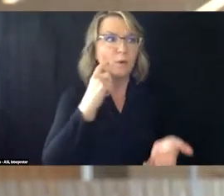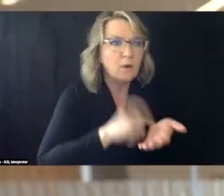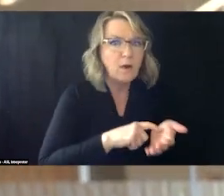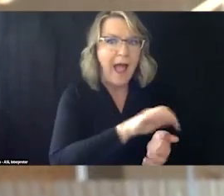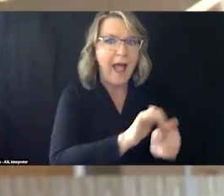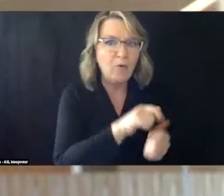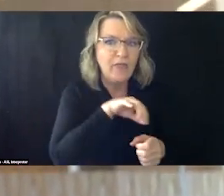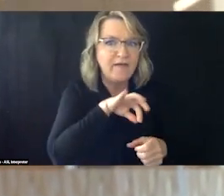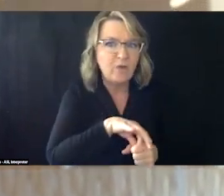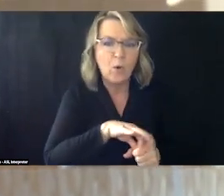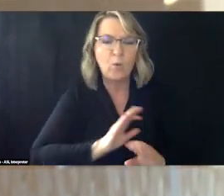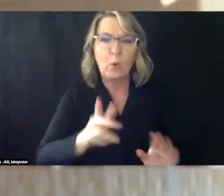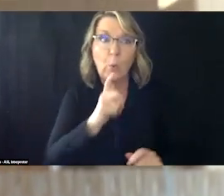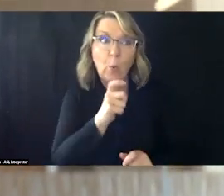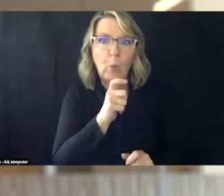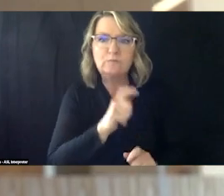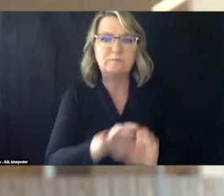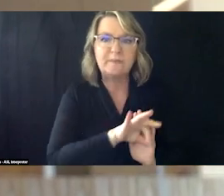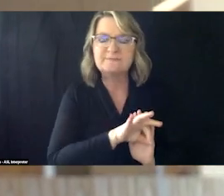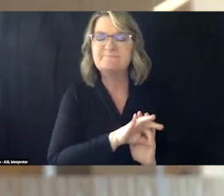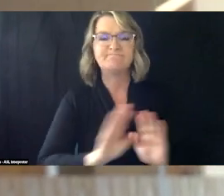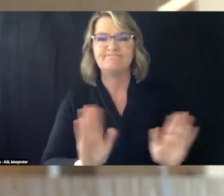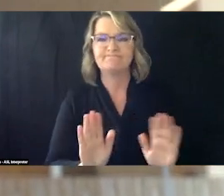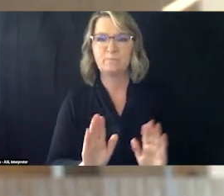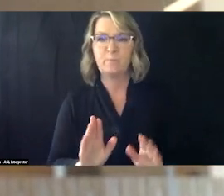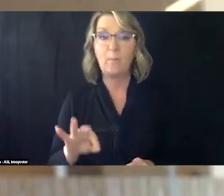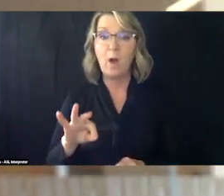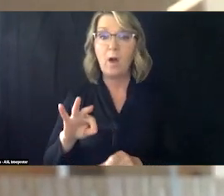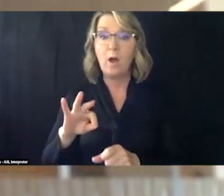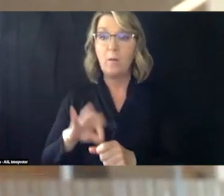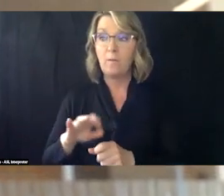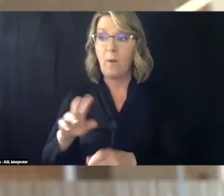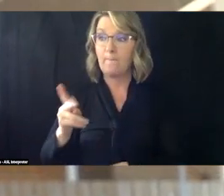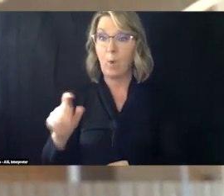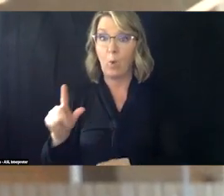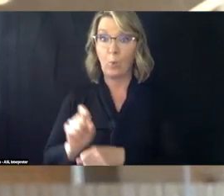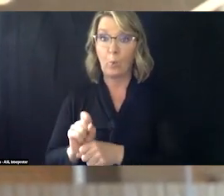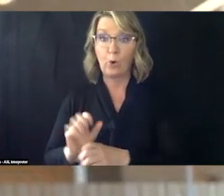divulge how that voter voted but what we would ask our poll workers to do is ask